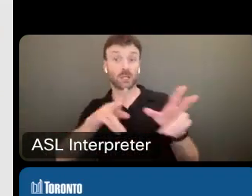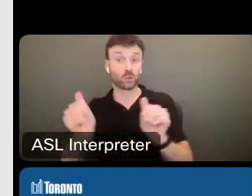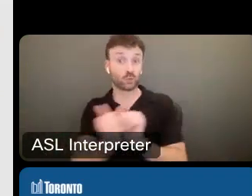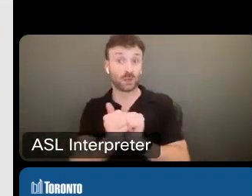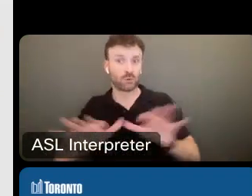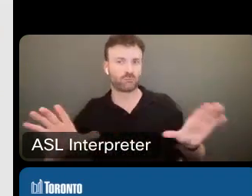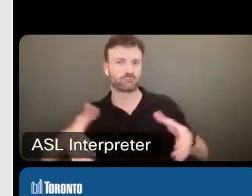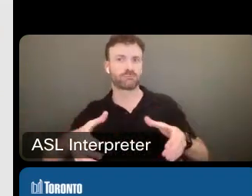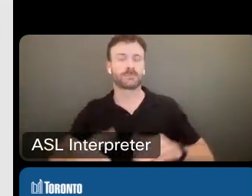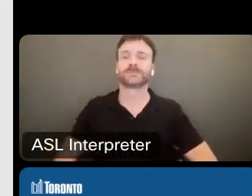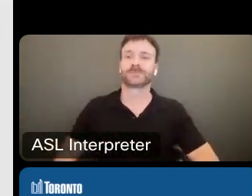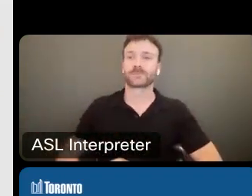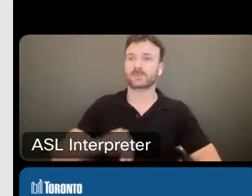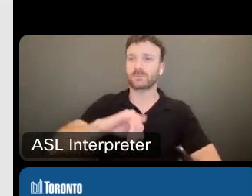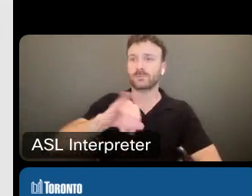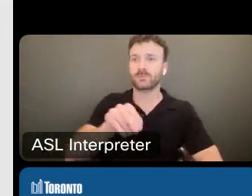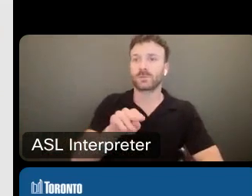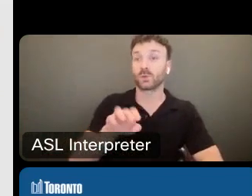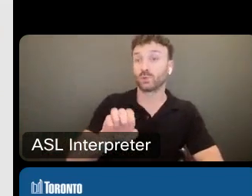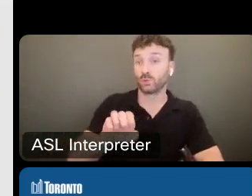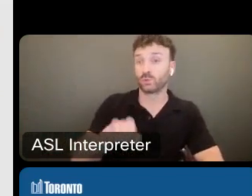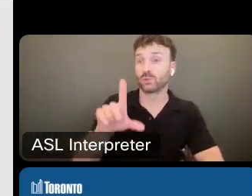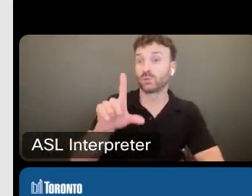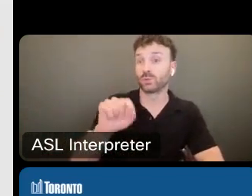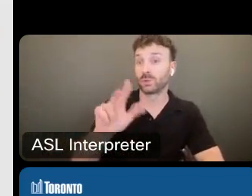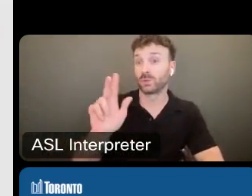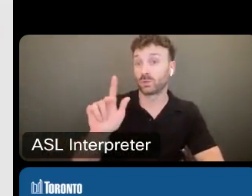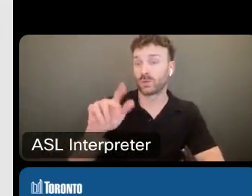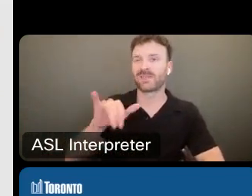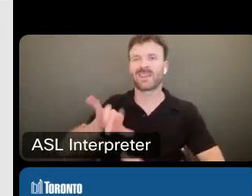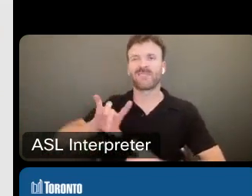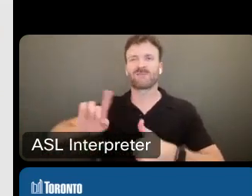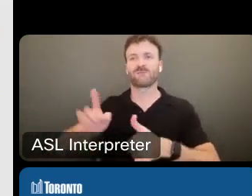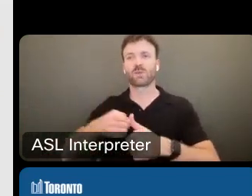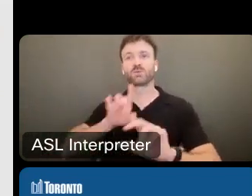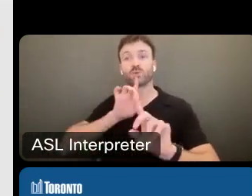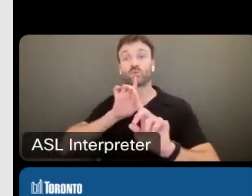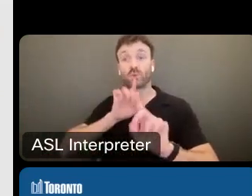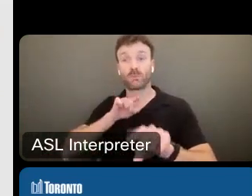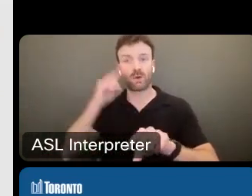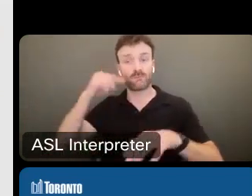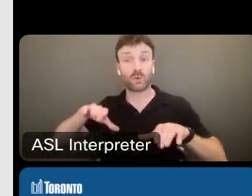In June of 2023, the first report back on that action plan was made to the Toronto Accessibility